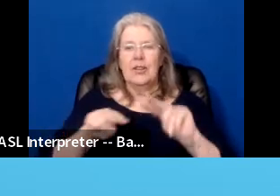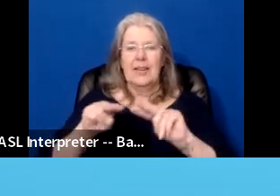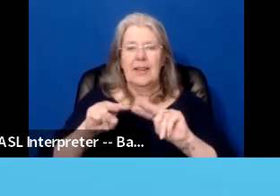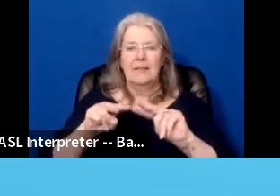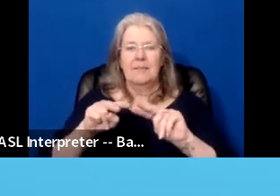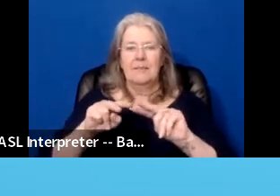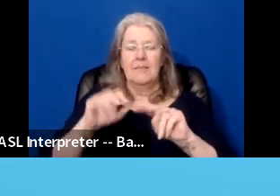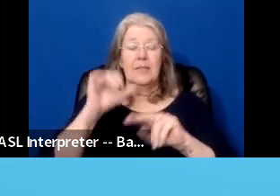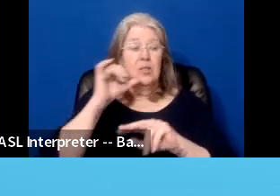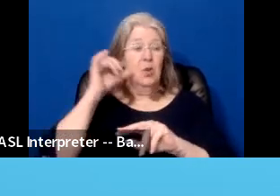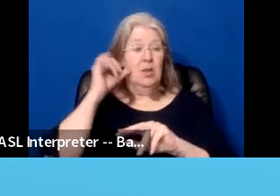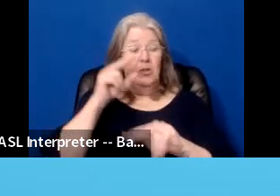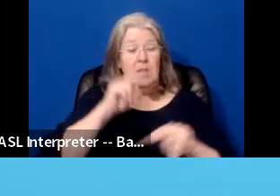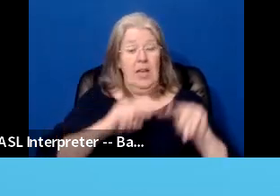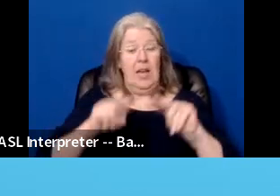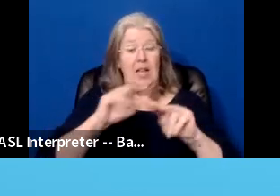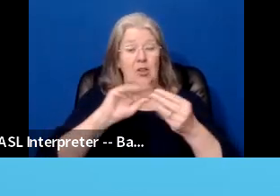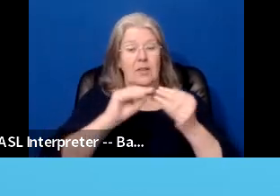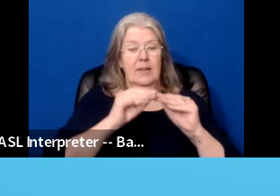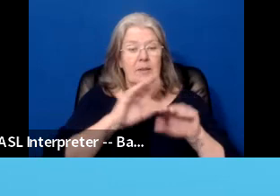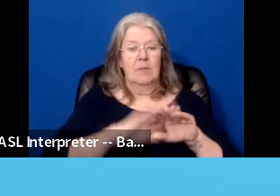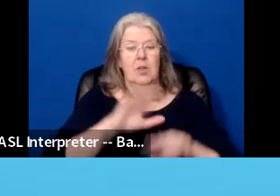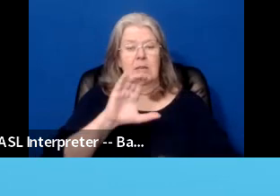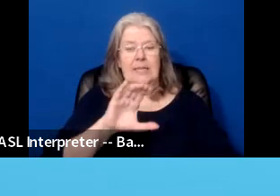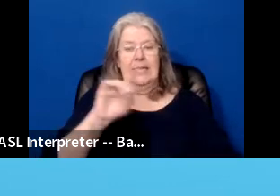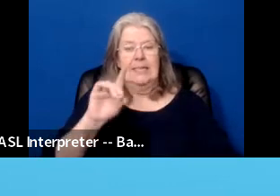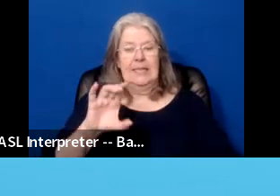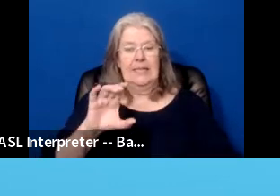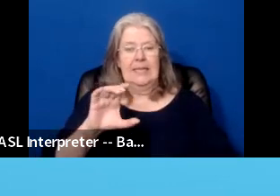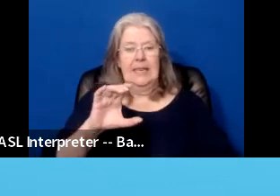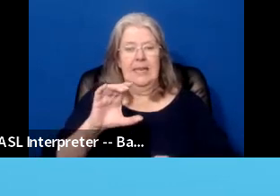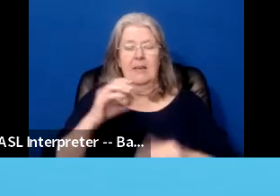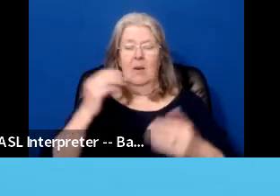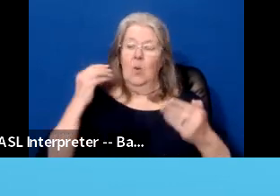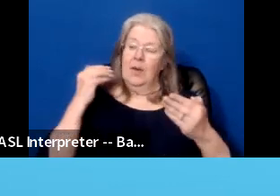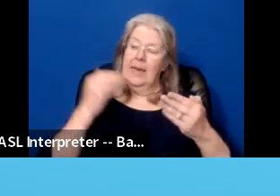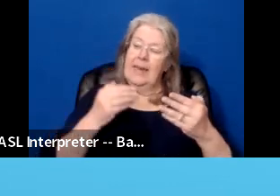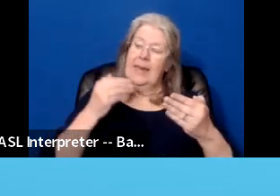at yesterday on the CDC website says that we're closing in on becoming endemic instead